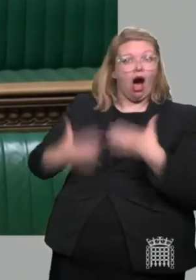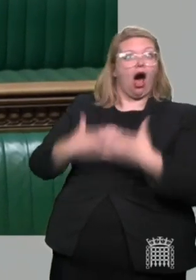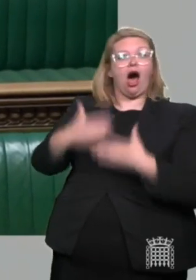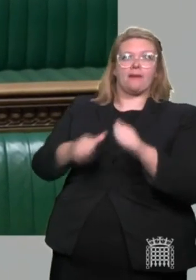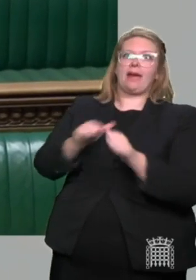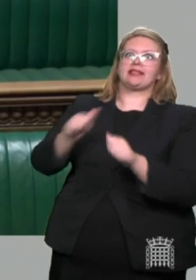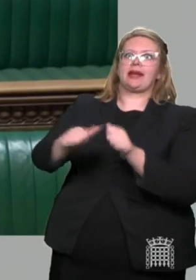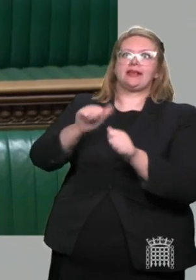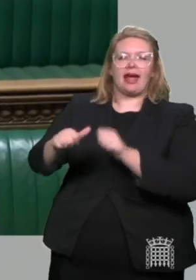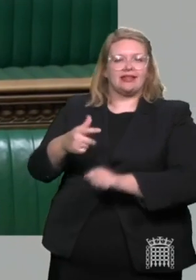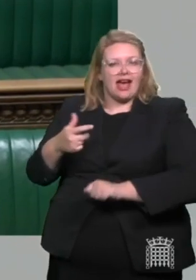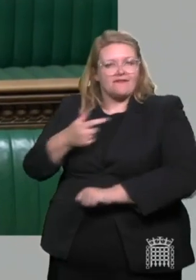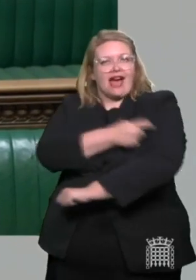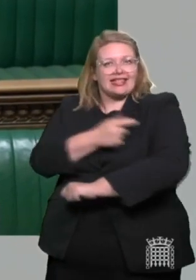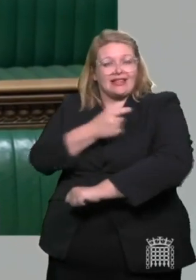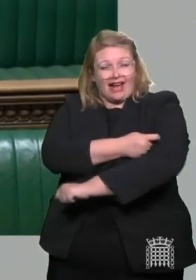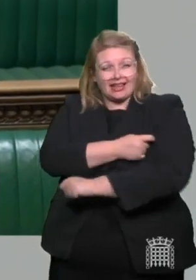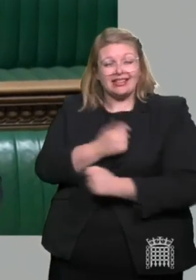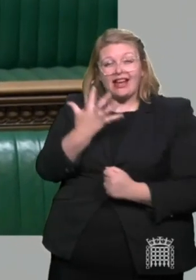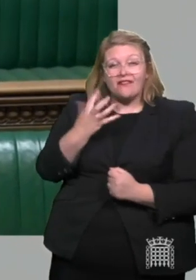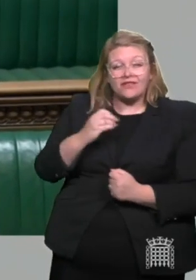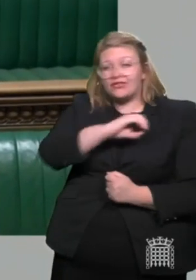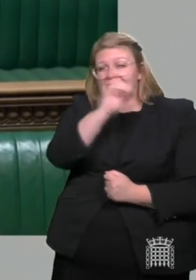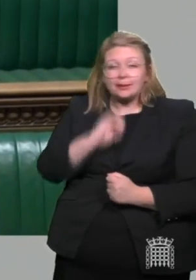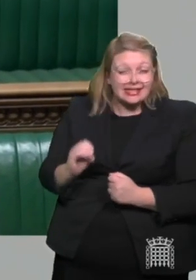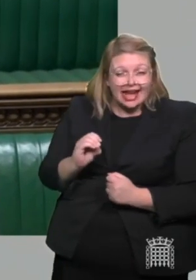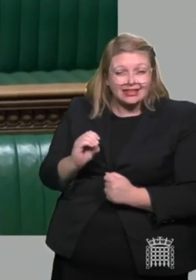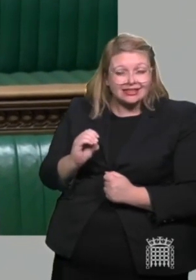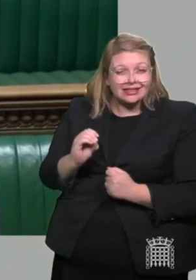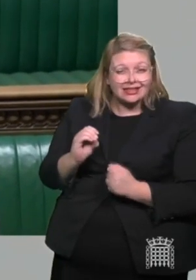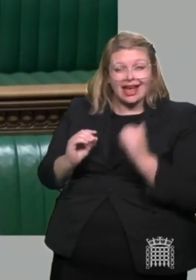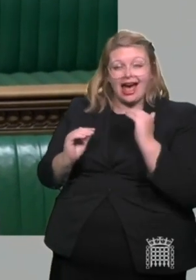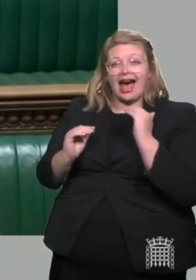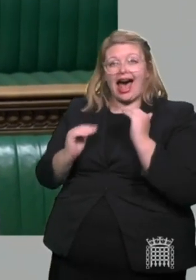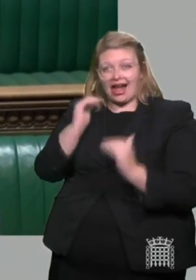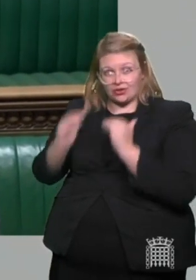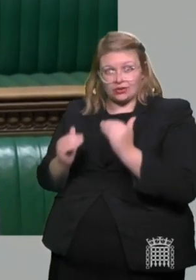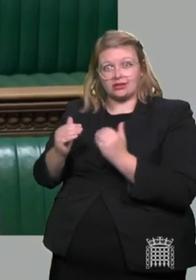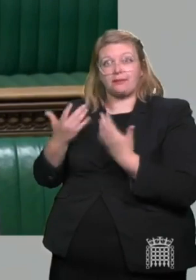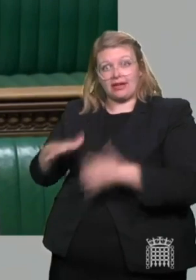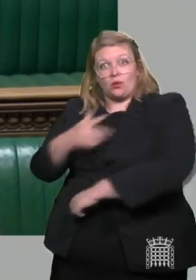where we have done 50% of the population and 25% of the adult population have now had two doses.